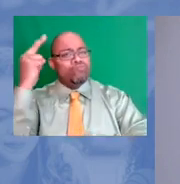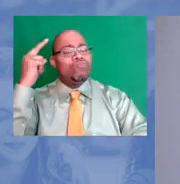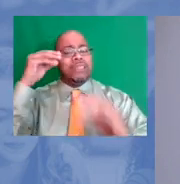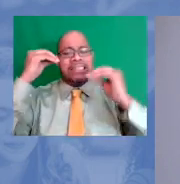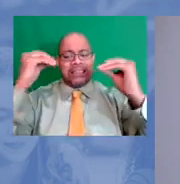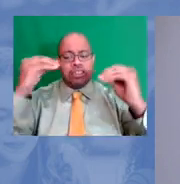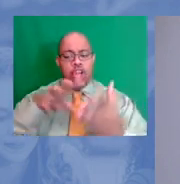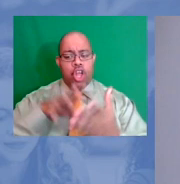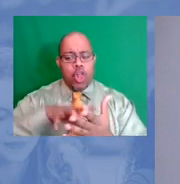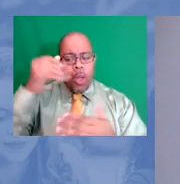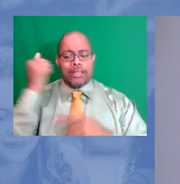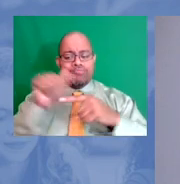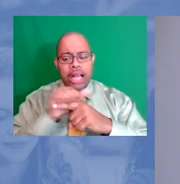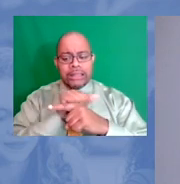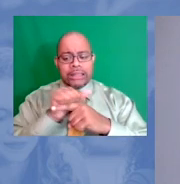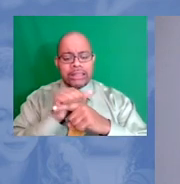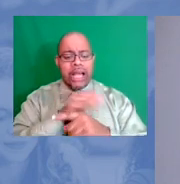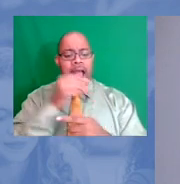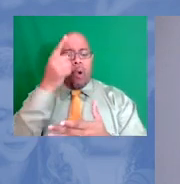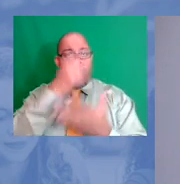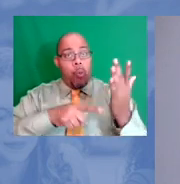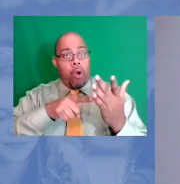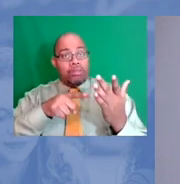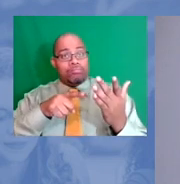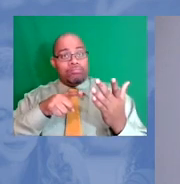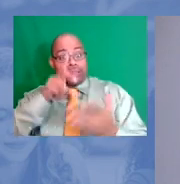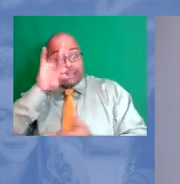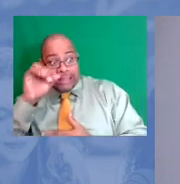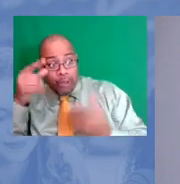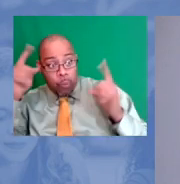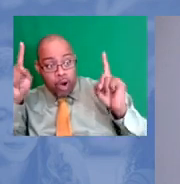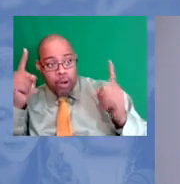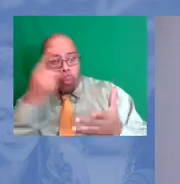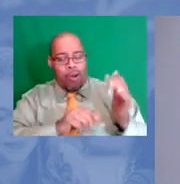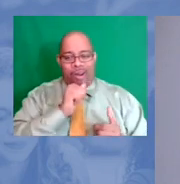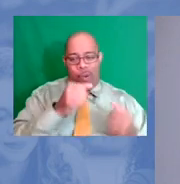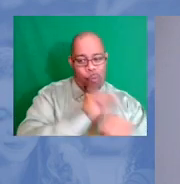PRACTICES AND WHAT DID AND WHAT DIDN'T WORK WHEN WE ALL HAD TO RETHINK WHAT IT MEANT TO